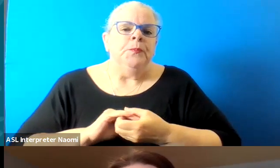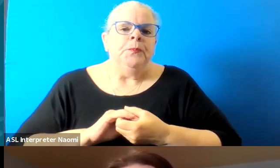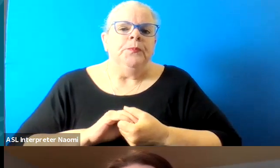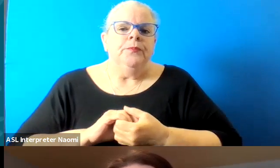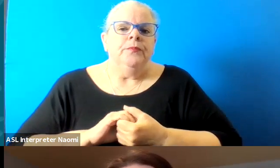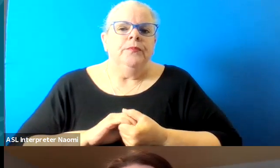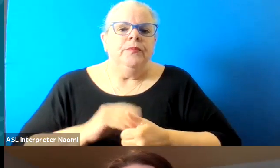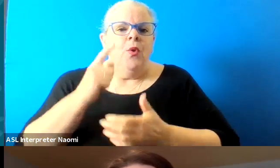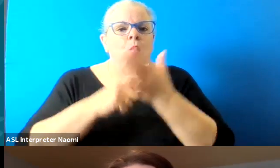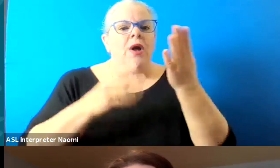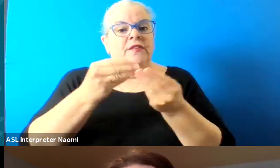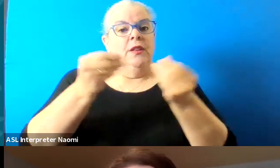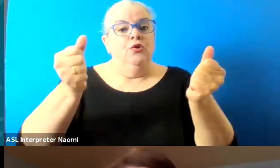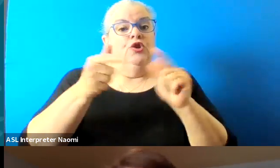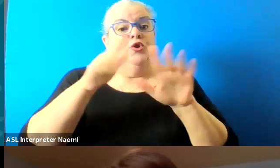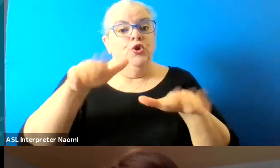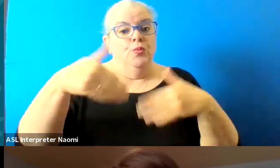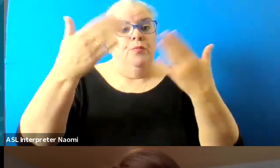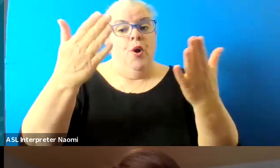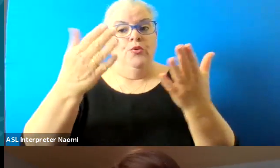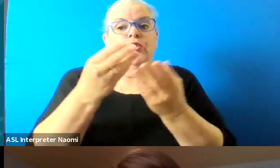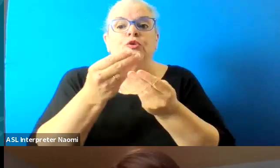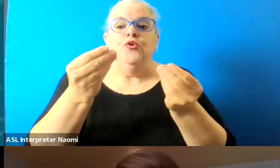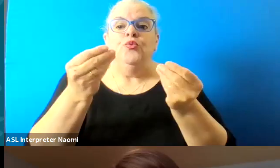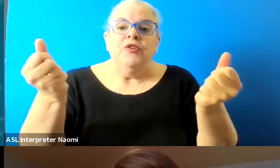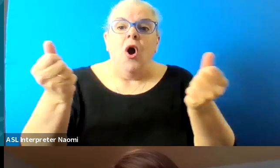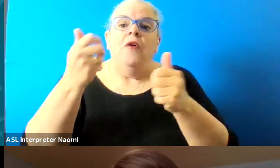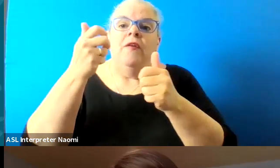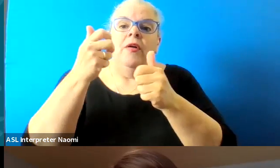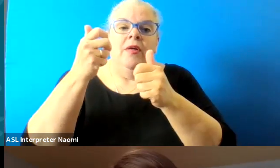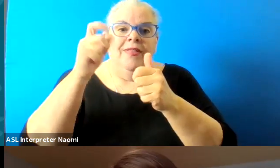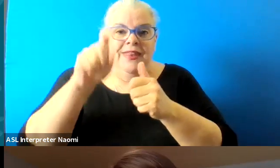what solutions do you propose to solve the needs of people who are transit dependent